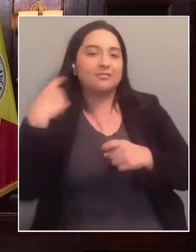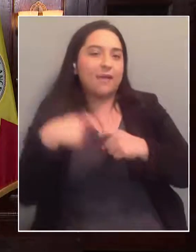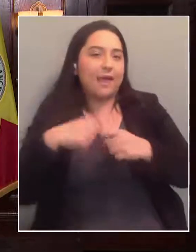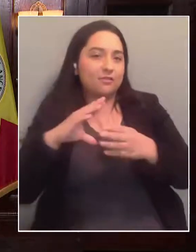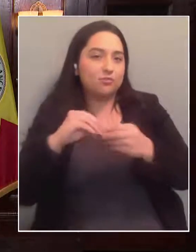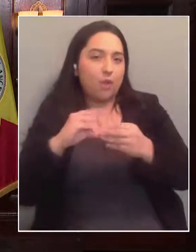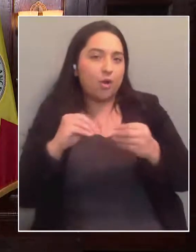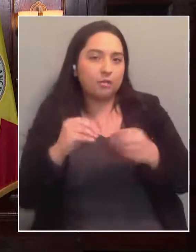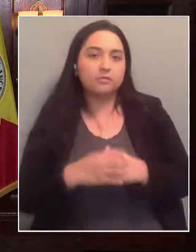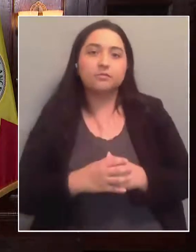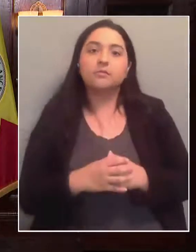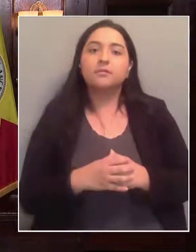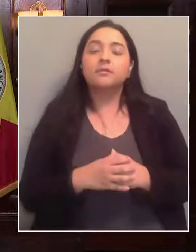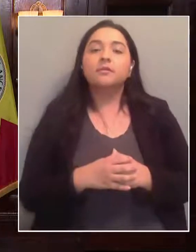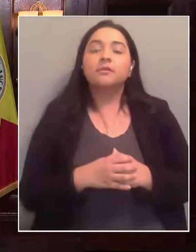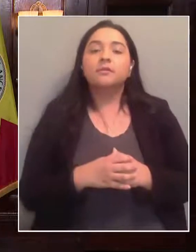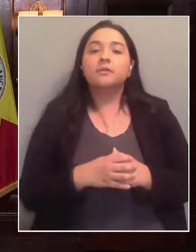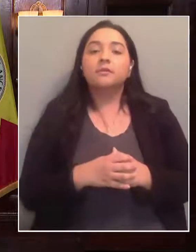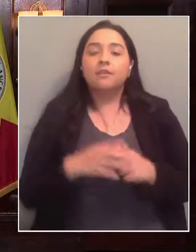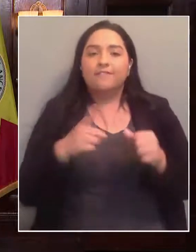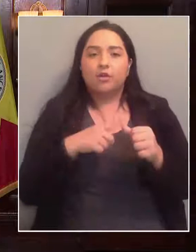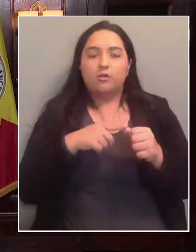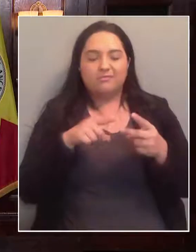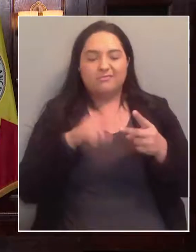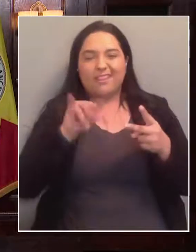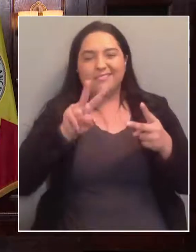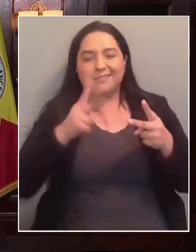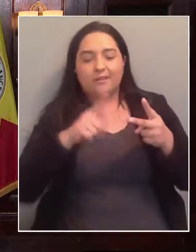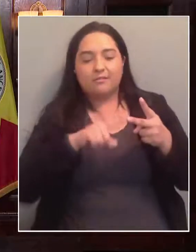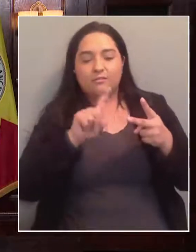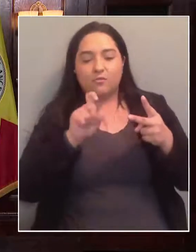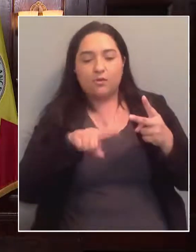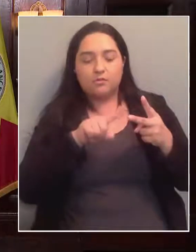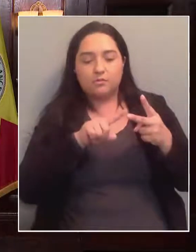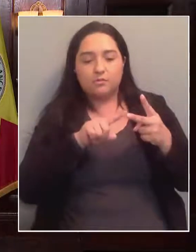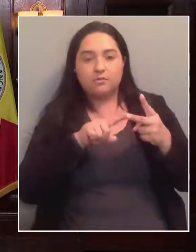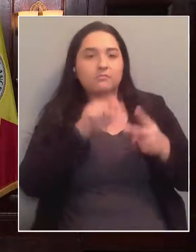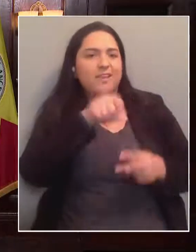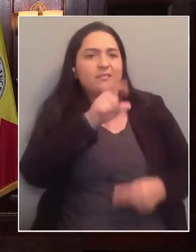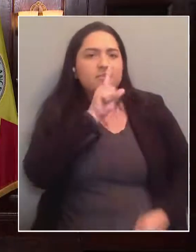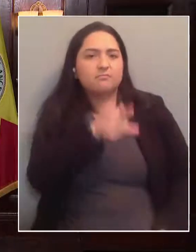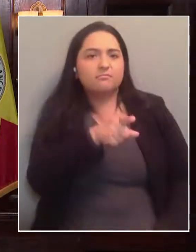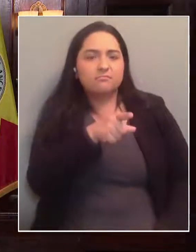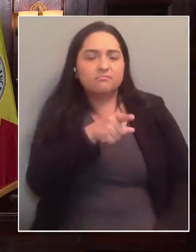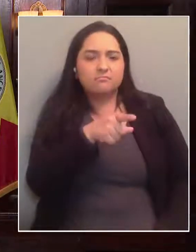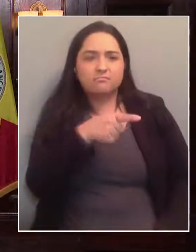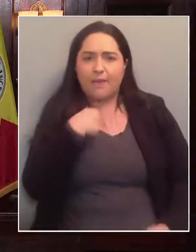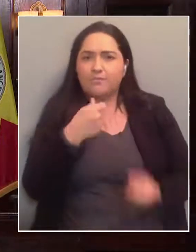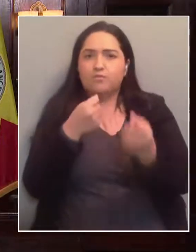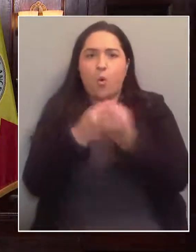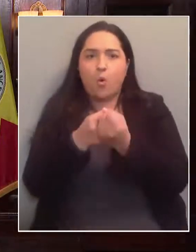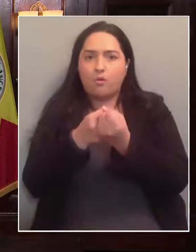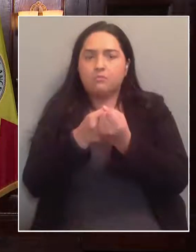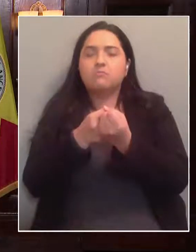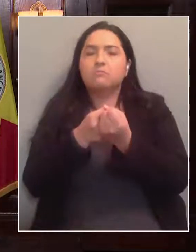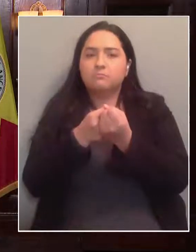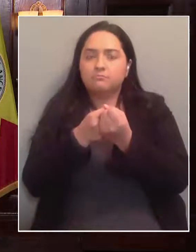I'LL ANSWER THEM IN ENGLISH FIRST AND THEN SPANISH. FIRST QUESTION, ABSOLUTELY,